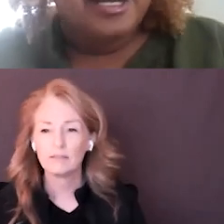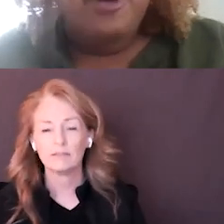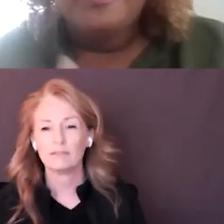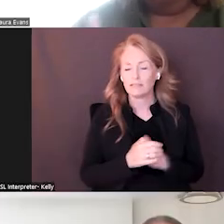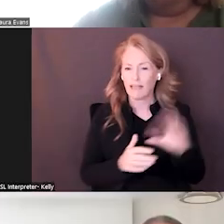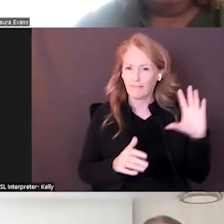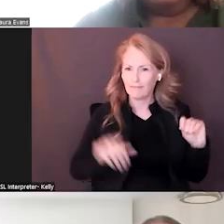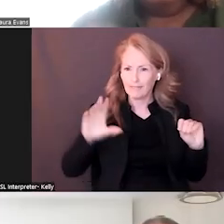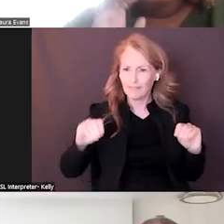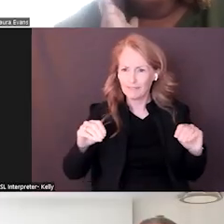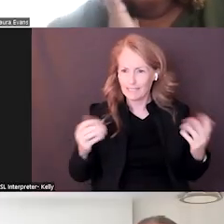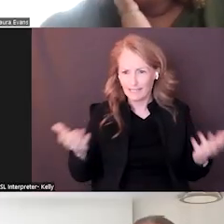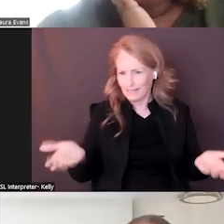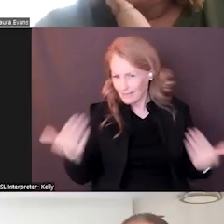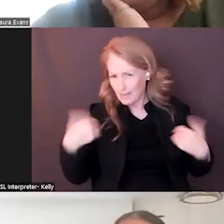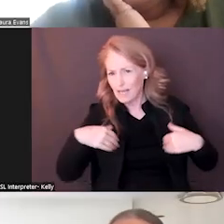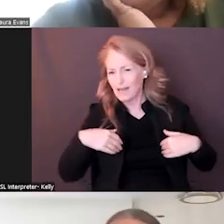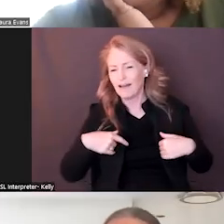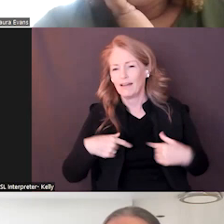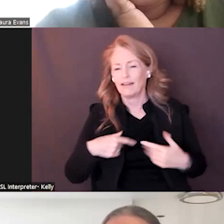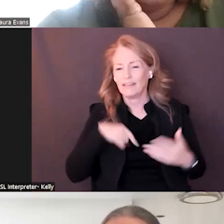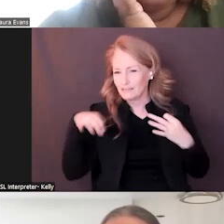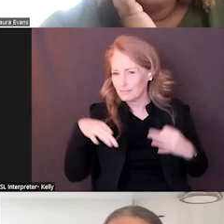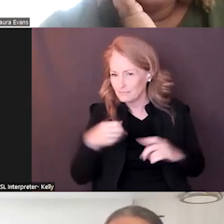CAN YOU TALK US THROUGH THIS? I AM HERE.